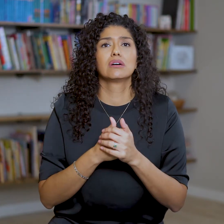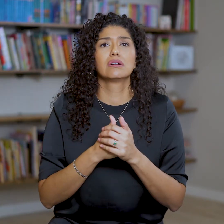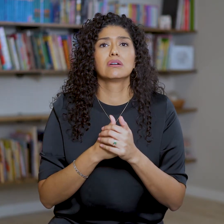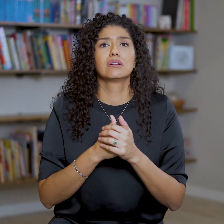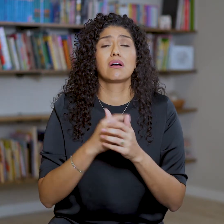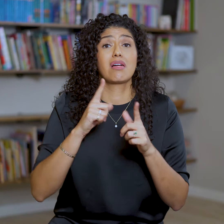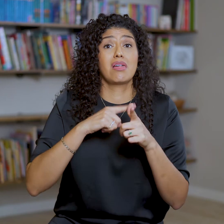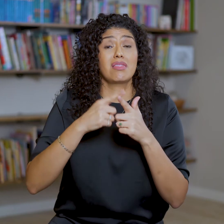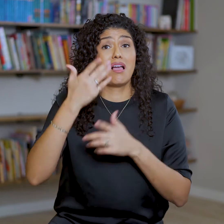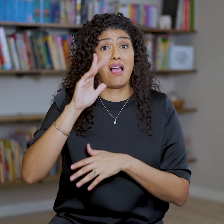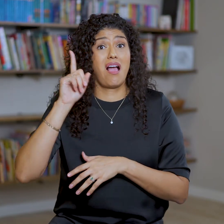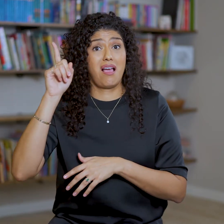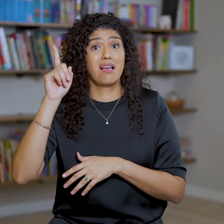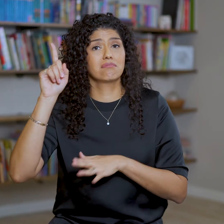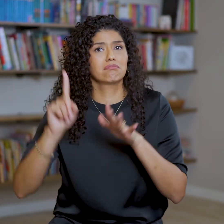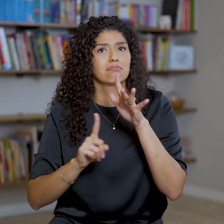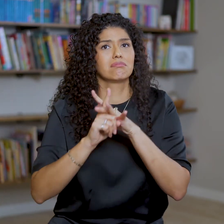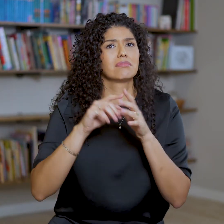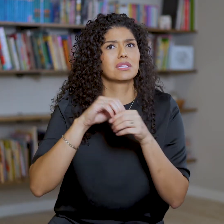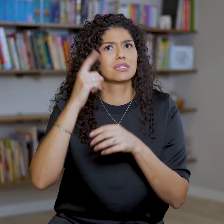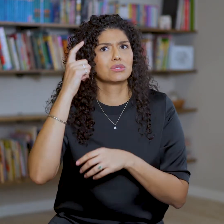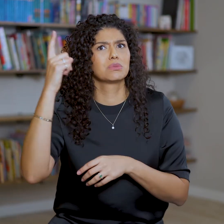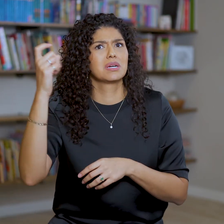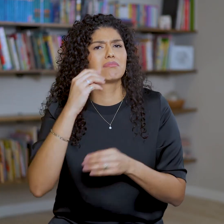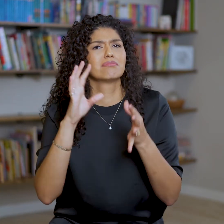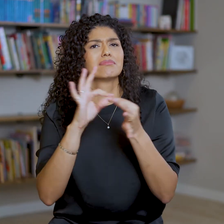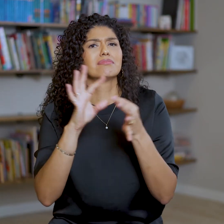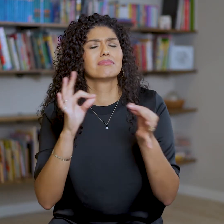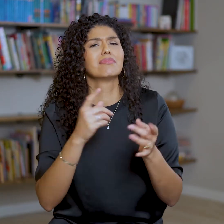then God shows up in a dream and says,